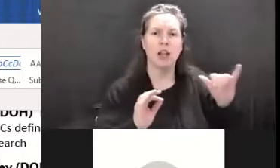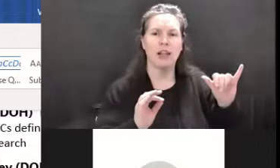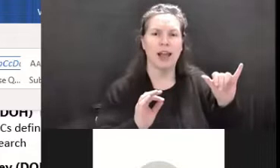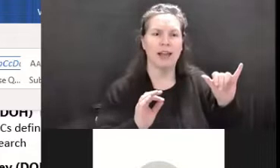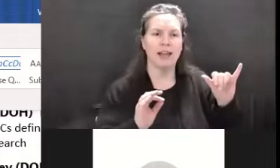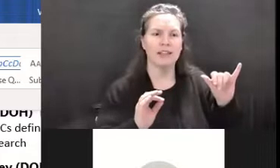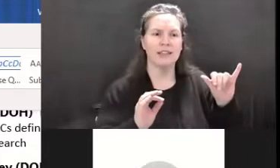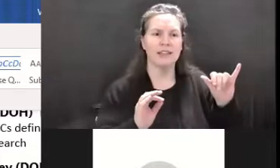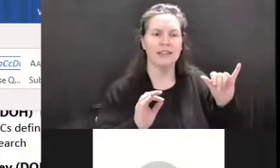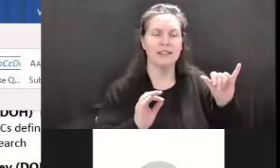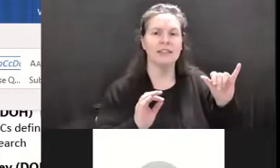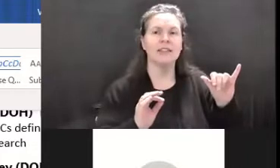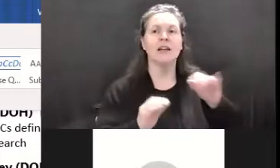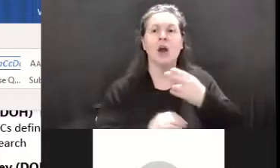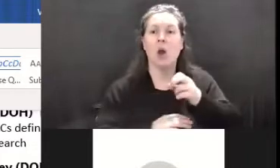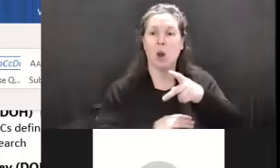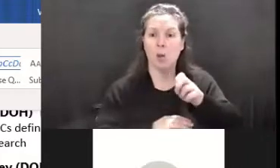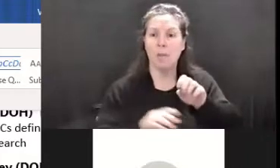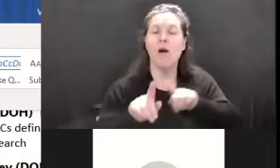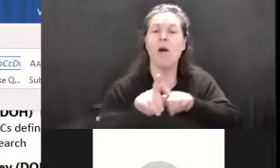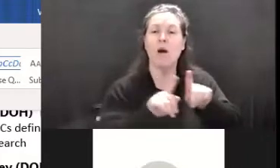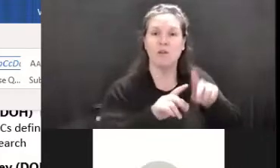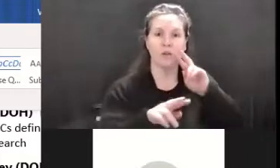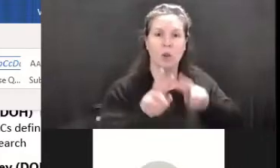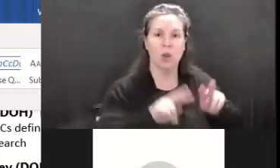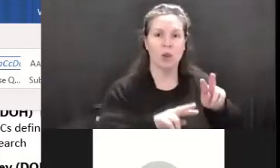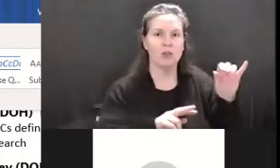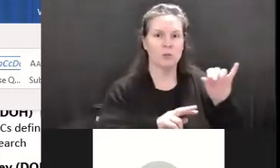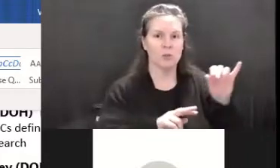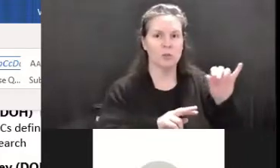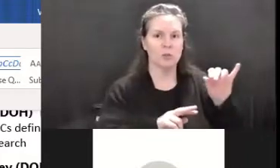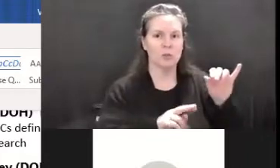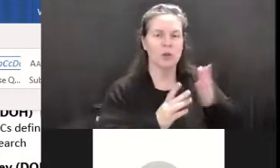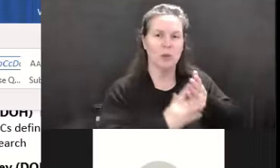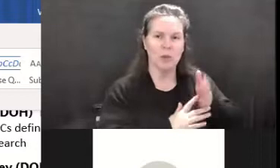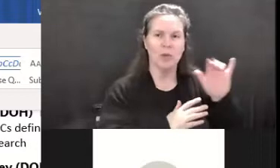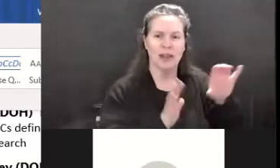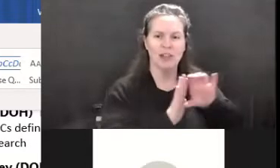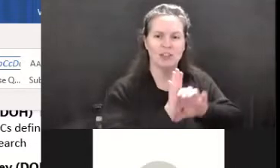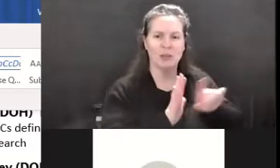Hope also did, throughout the chapter and there was no consistency.